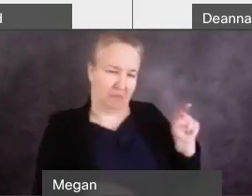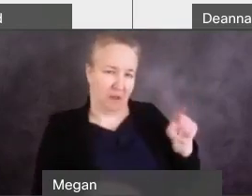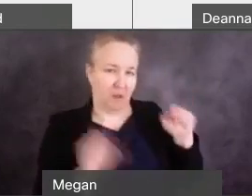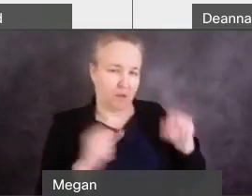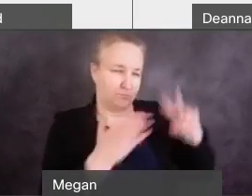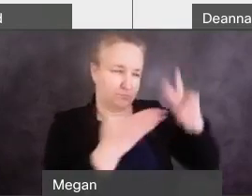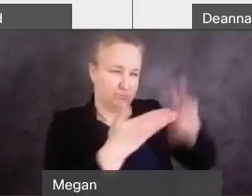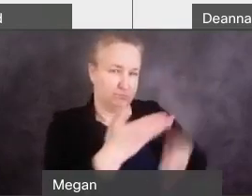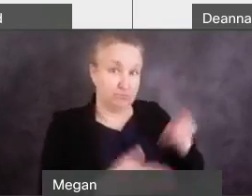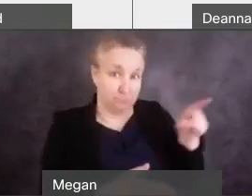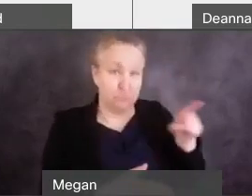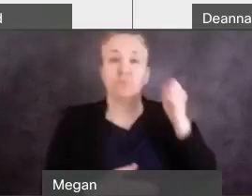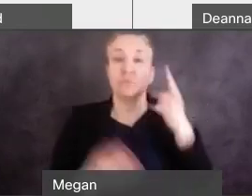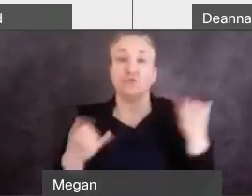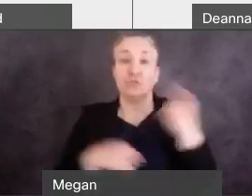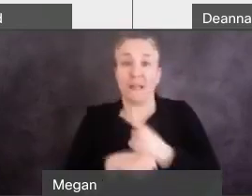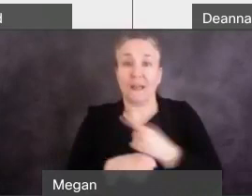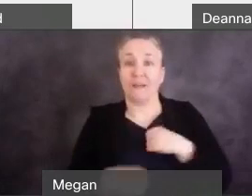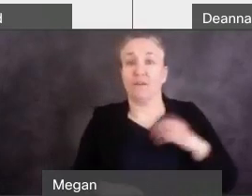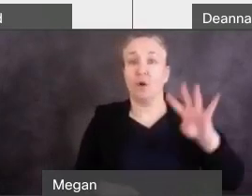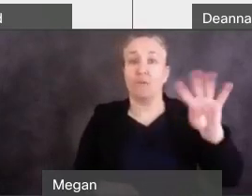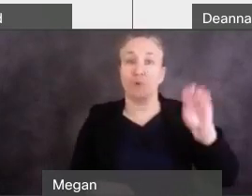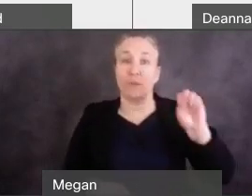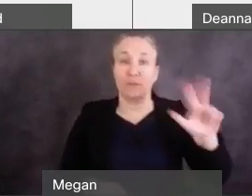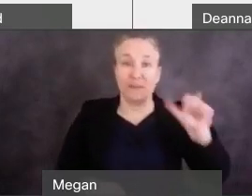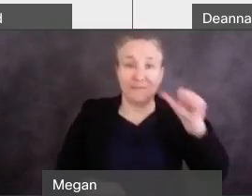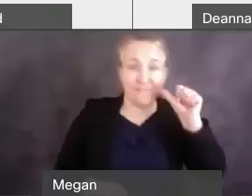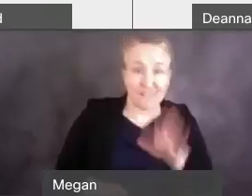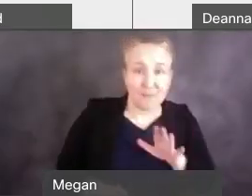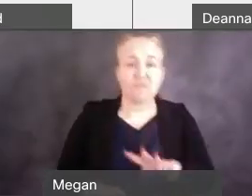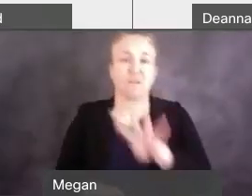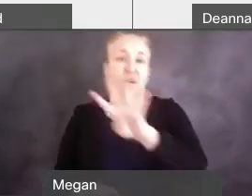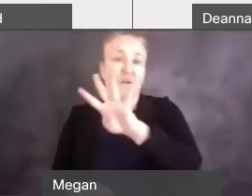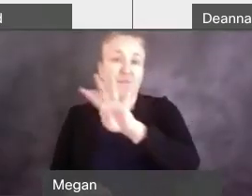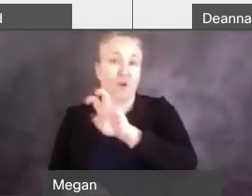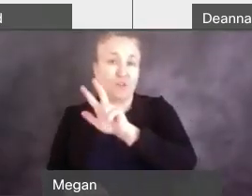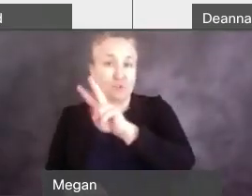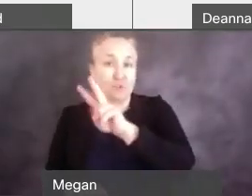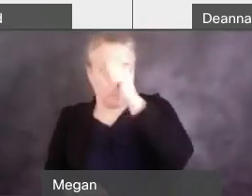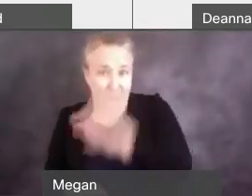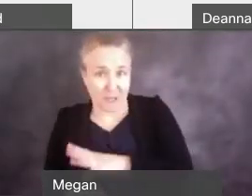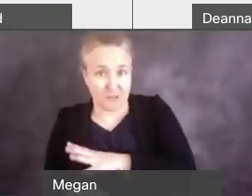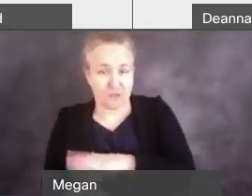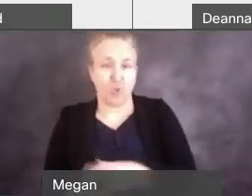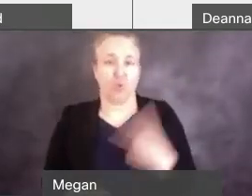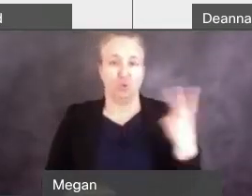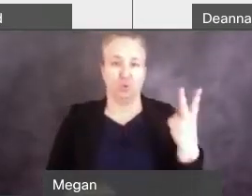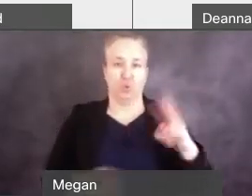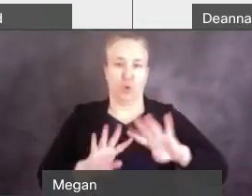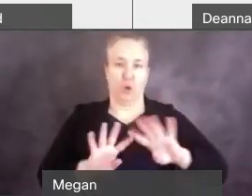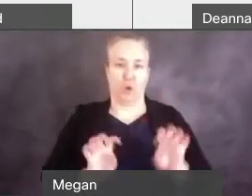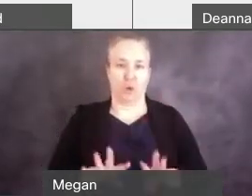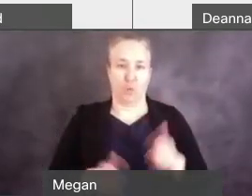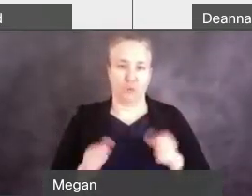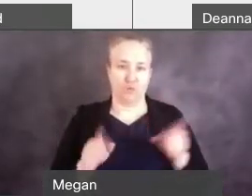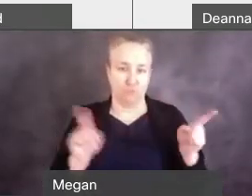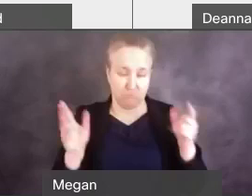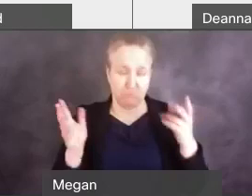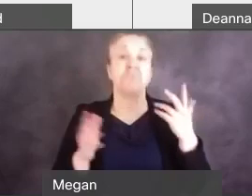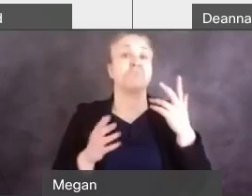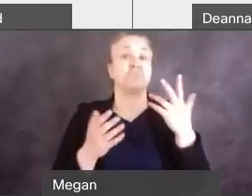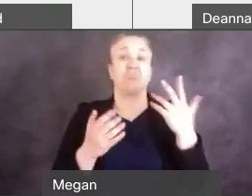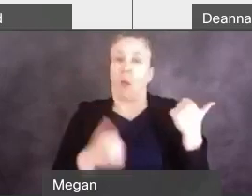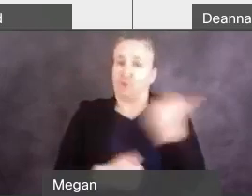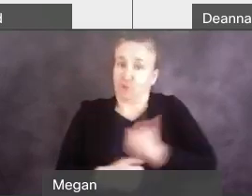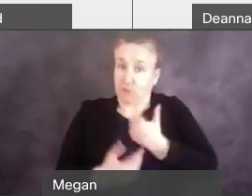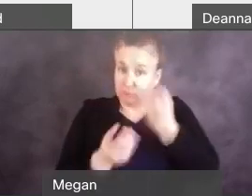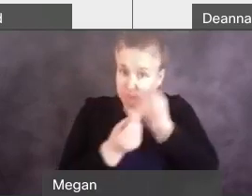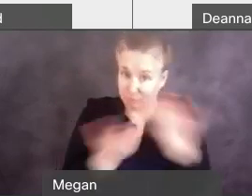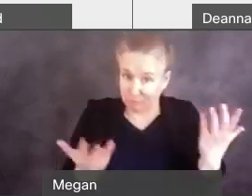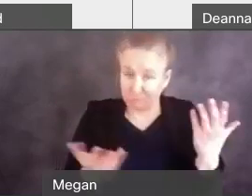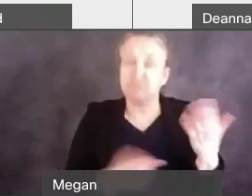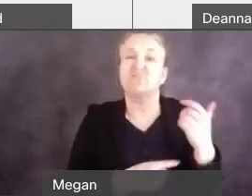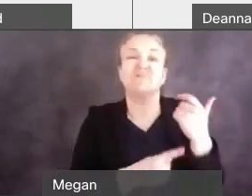Today we have 403 females, 432 males, and 2 unknown. I am sorry to confirm that 19 additional